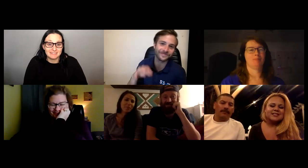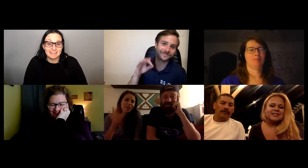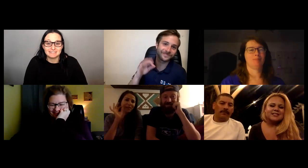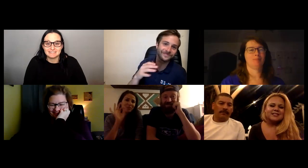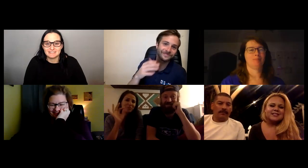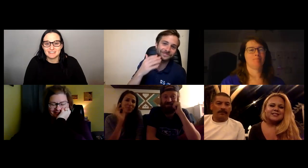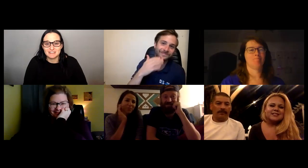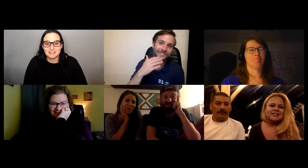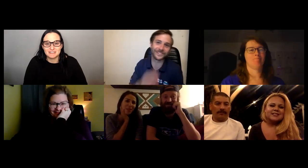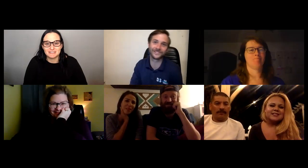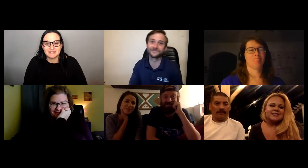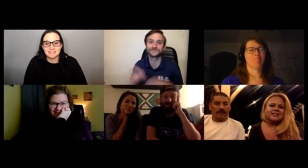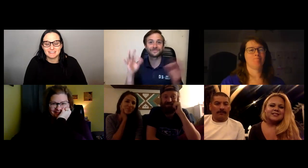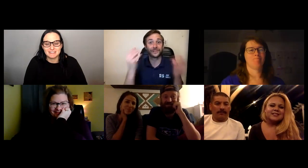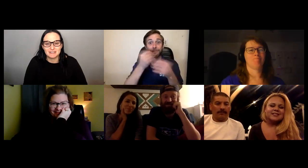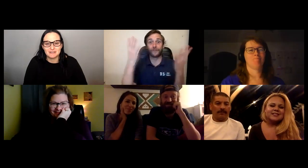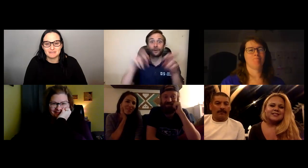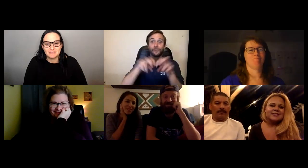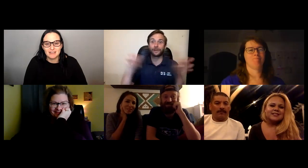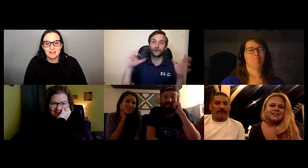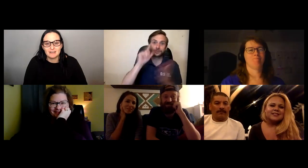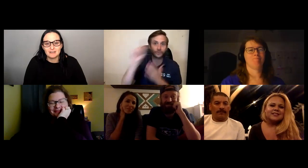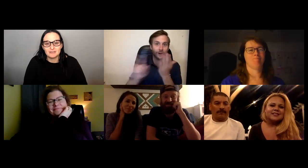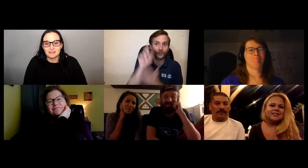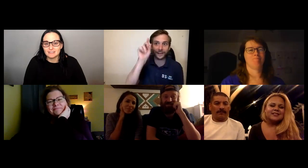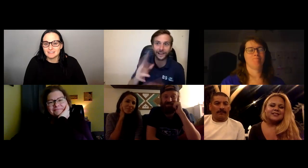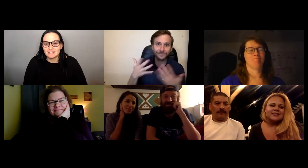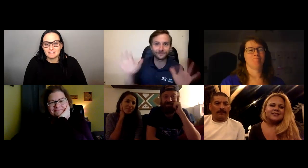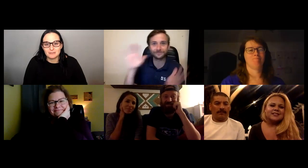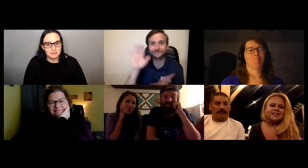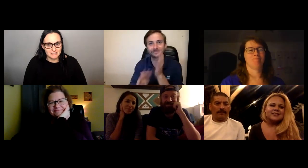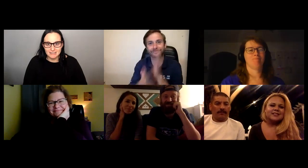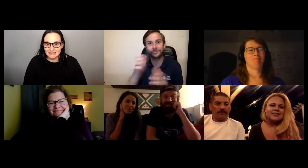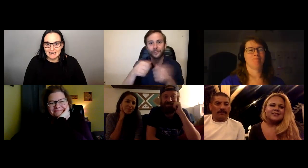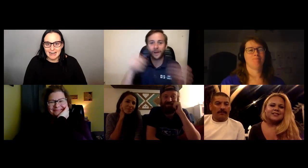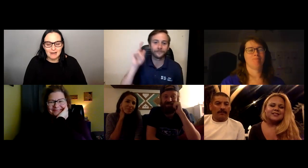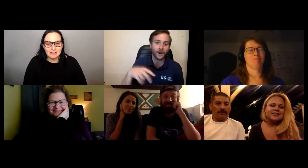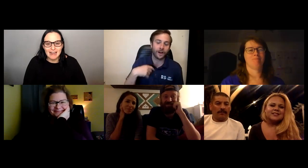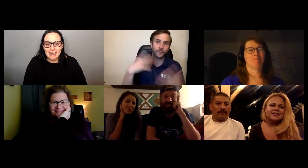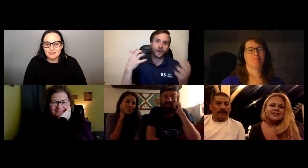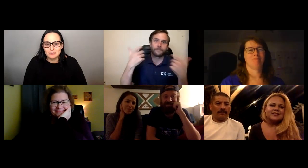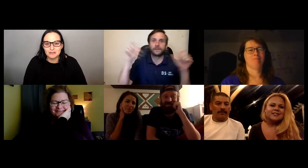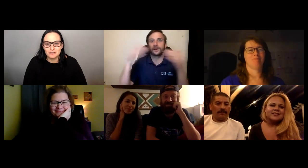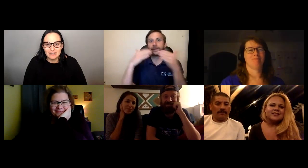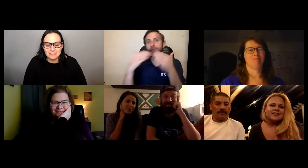yeah very true that's a good one well if we did it in an hour and a half